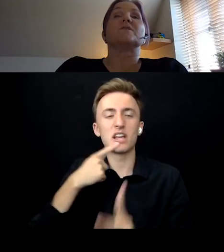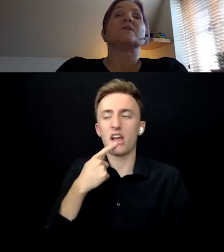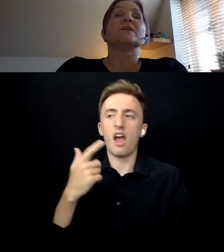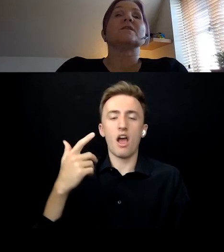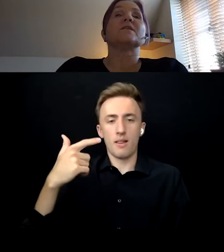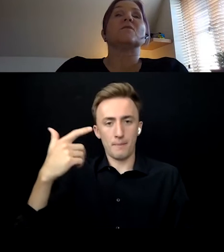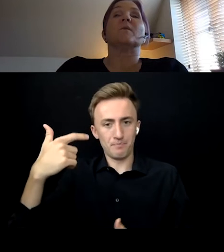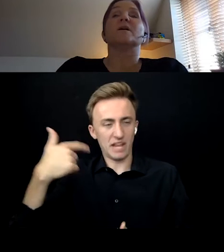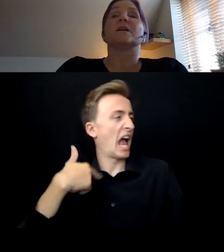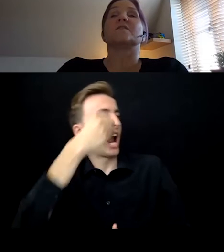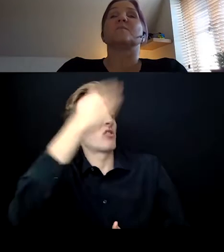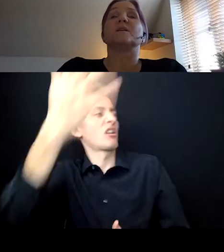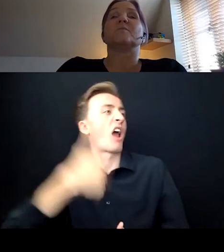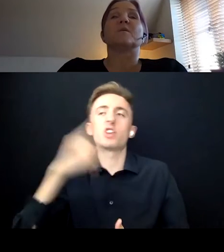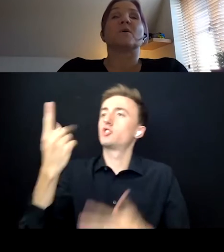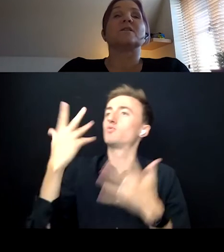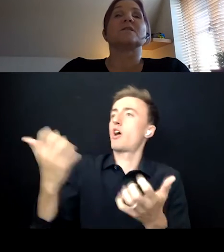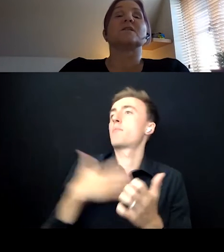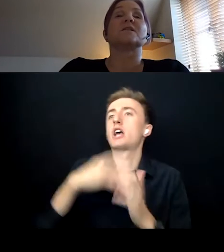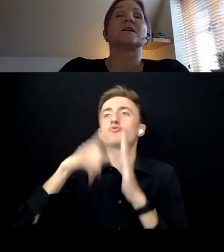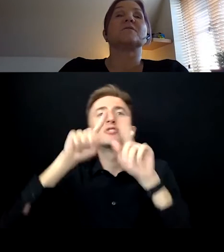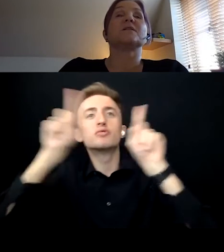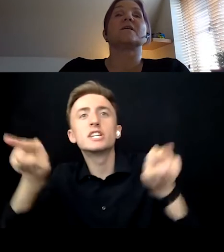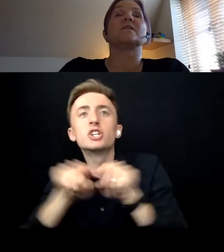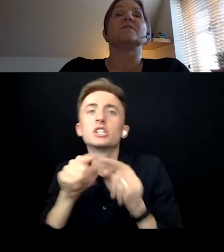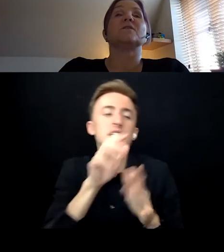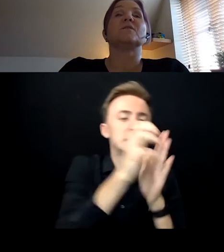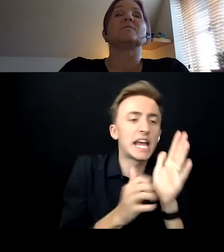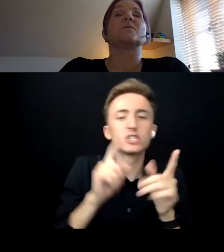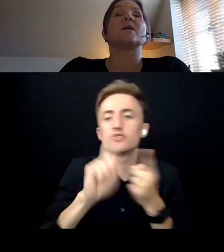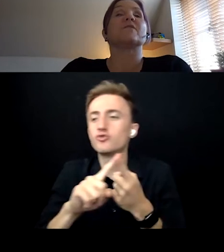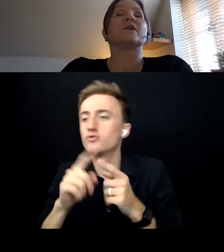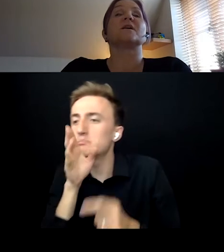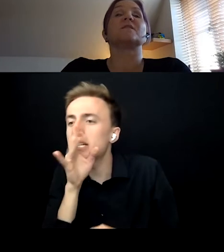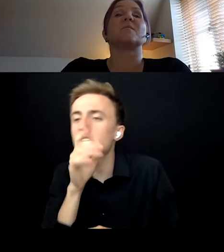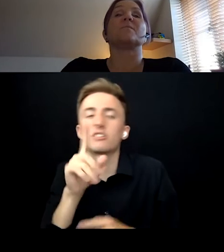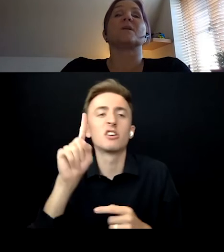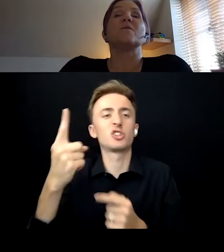screenreader on my text to speech to sound like the default the way that I have it set up. Go